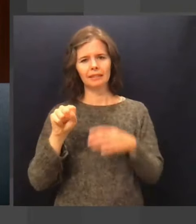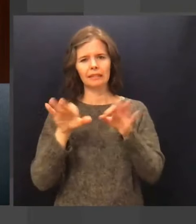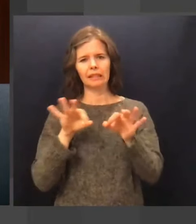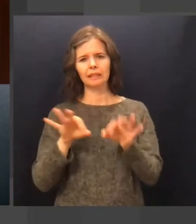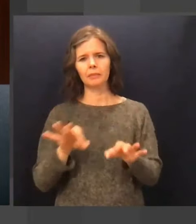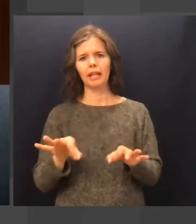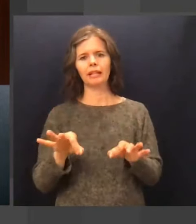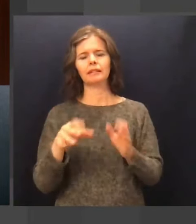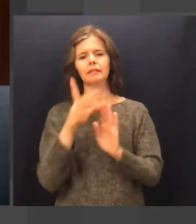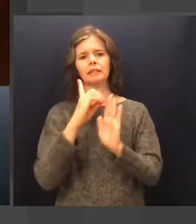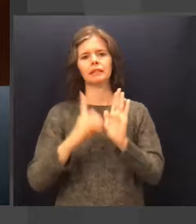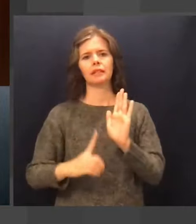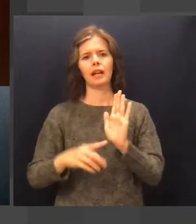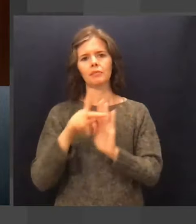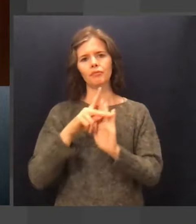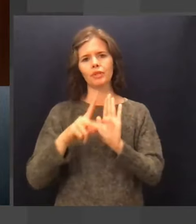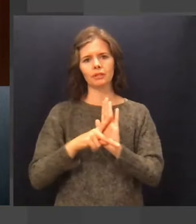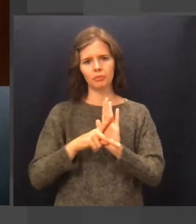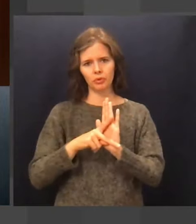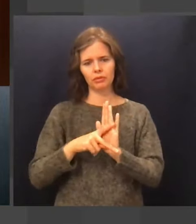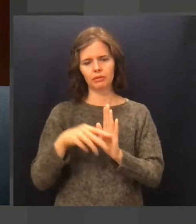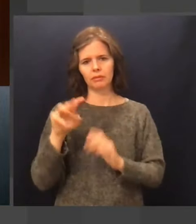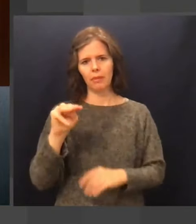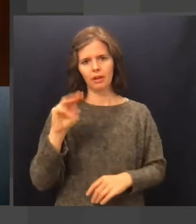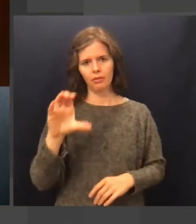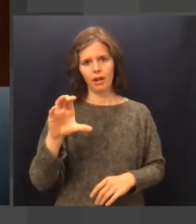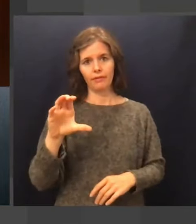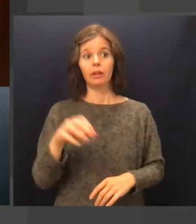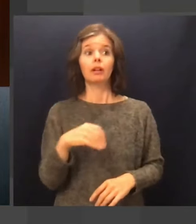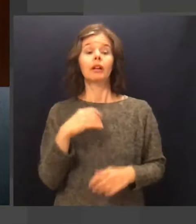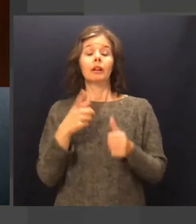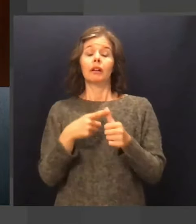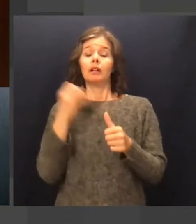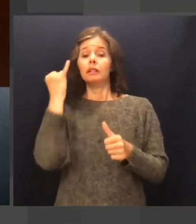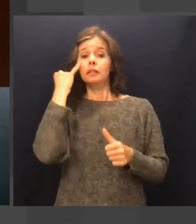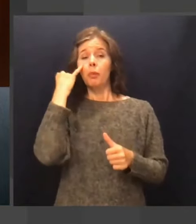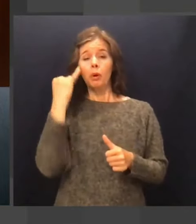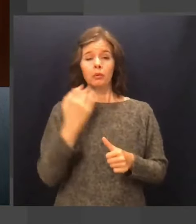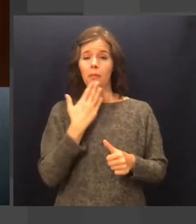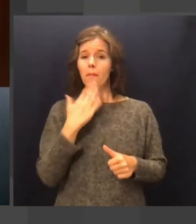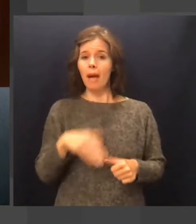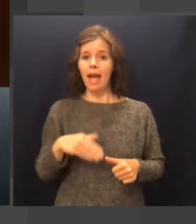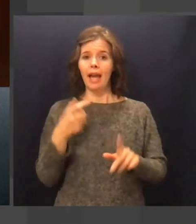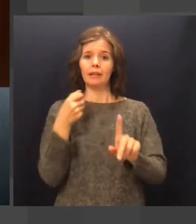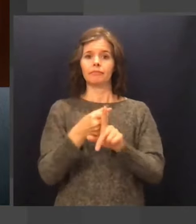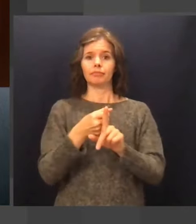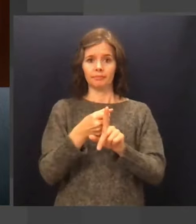ABOUT THE DESIGN PRINCIPLES THAT WE HAVE IN MINECRAFT AND ONE OF